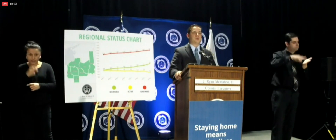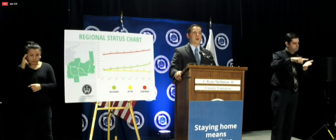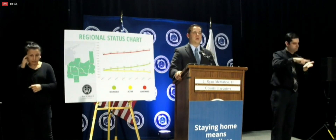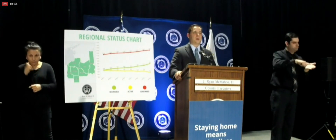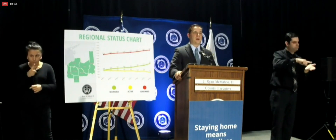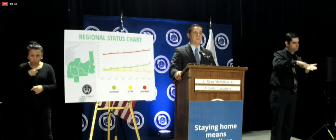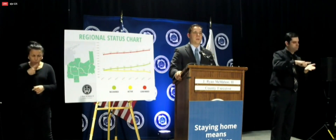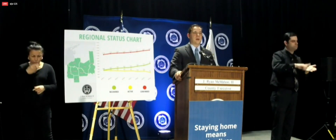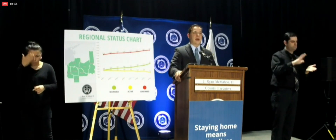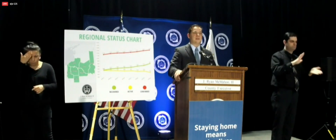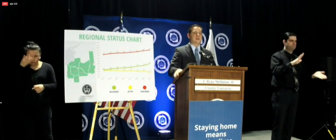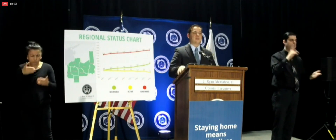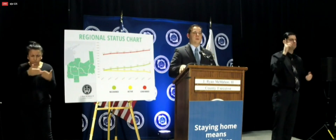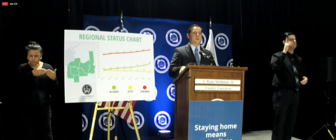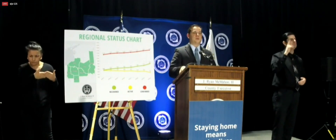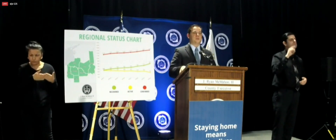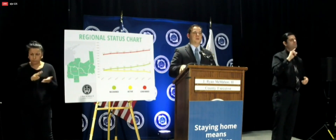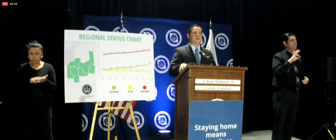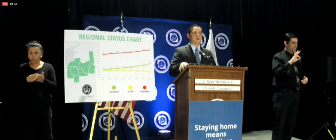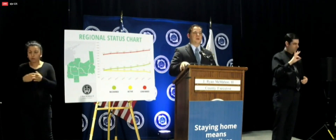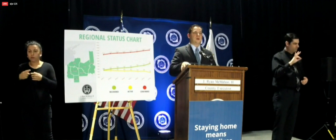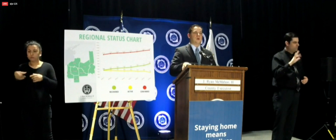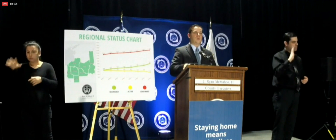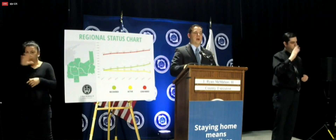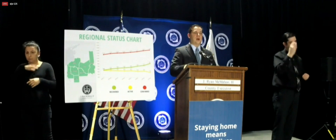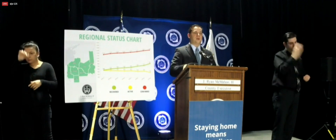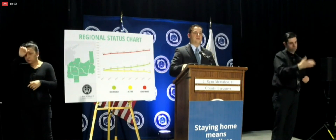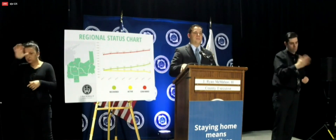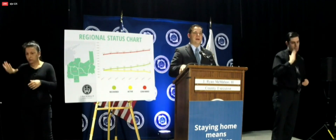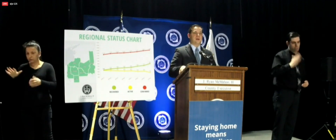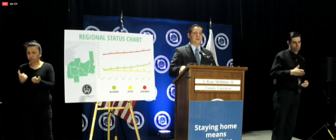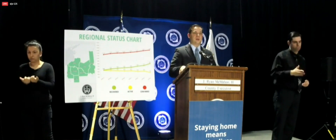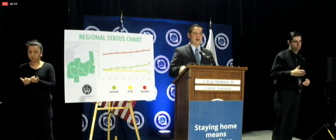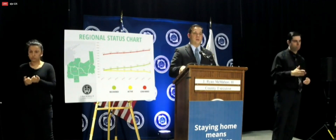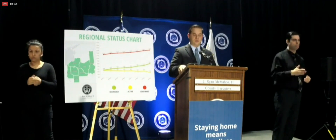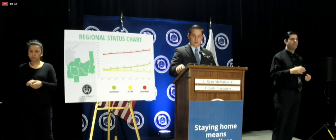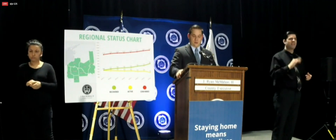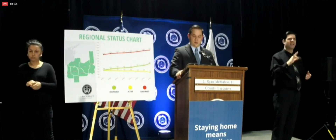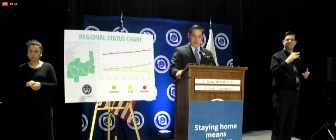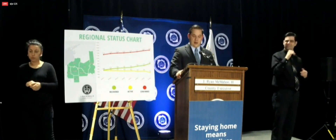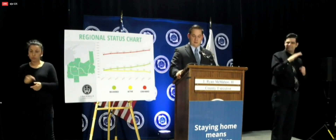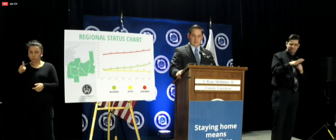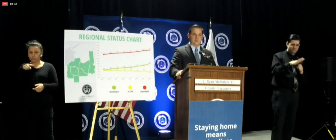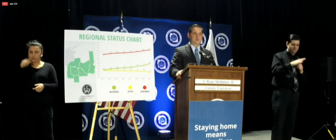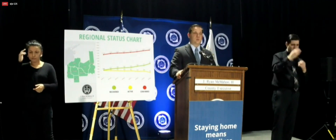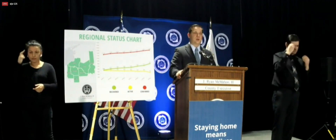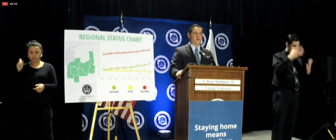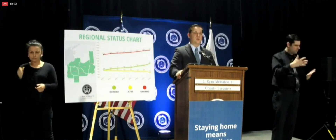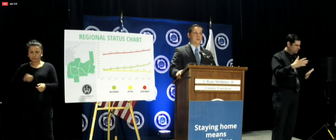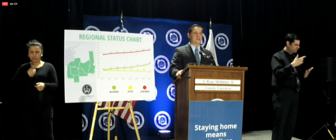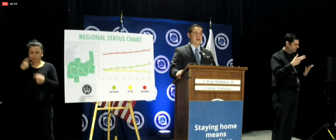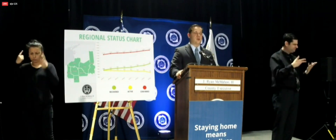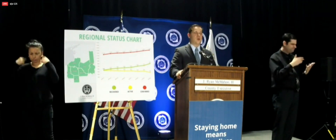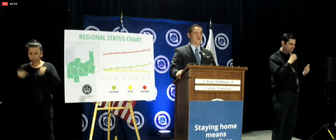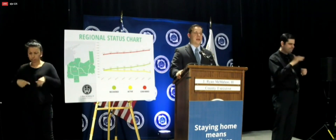PUBLIC KNOW. WE WILL PUT OUT A PRESS RELEASE, YOU'LL HEAR ME TALKING ABOUT IT ASKING THE PUBLIC TO BE AWARE,